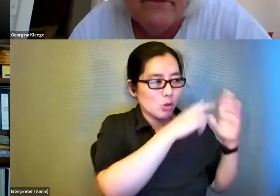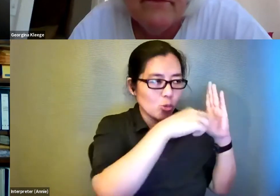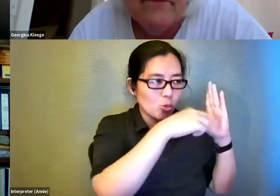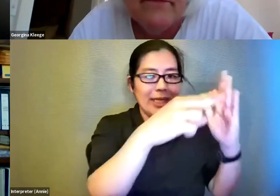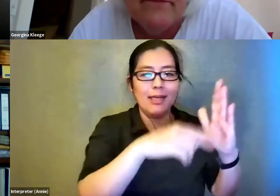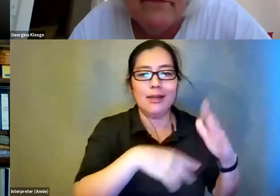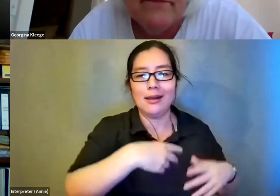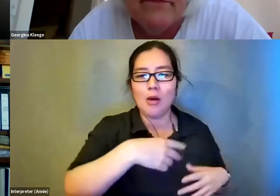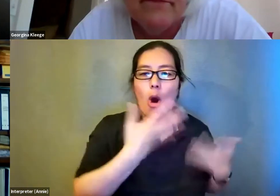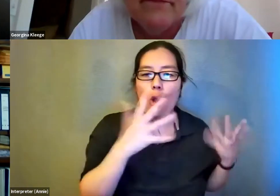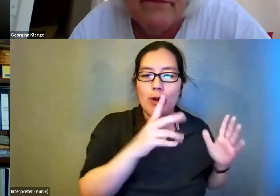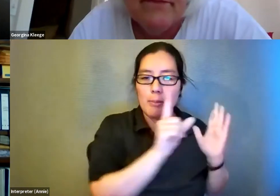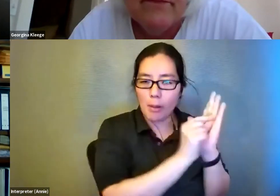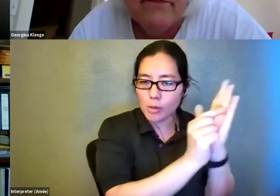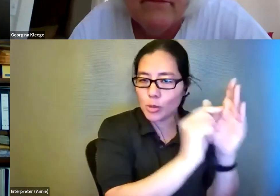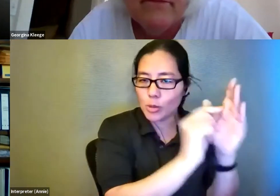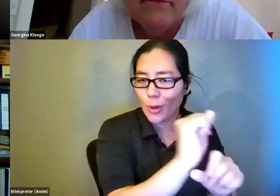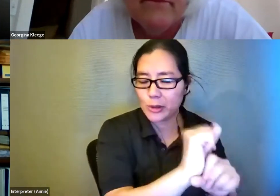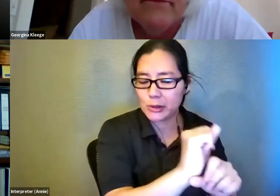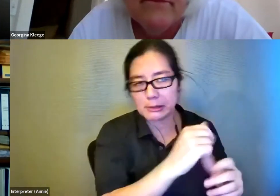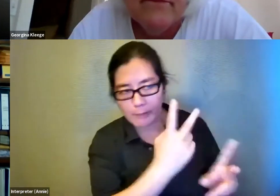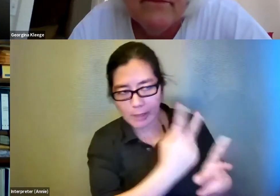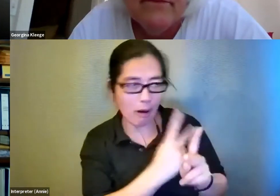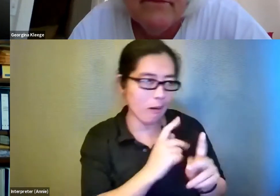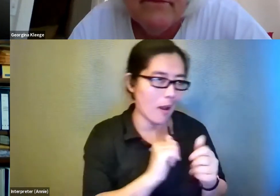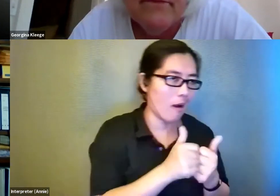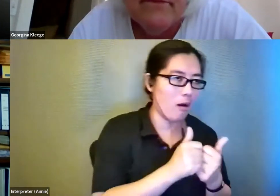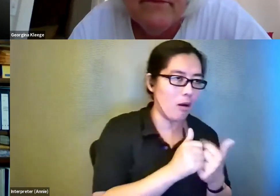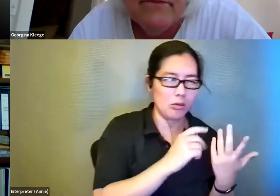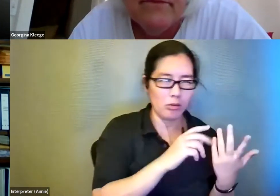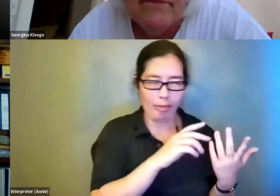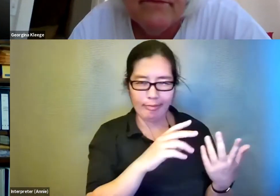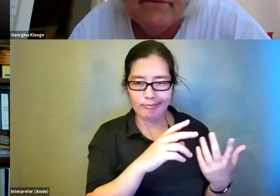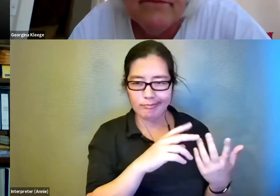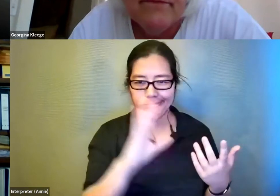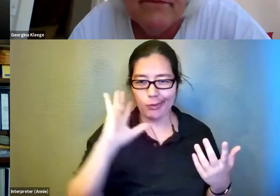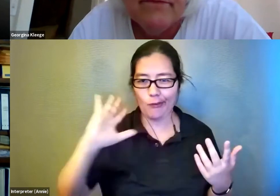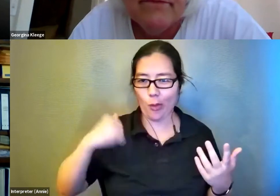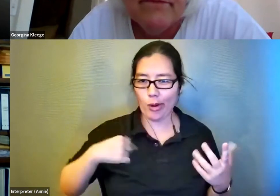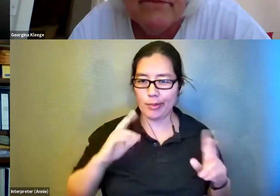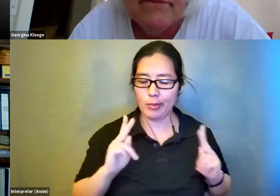in how common or how shared are the